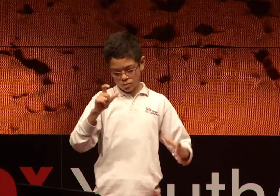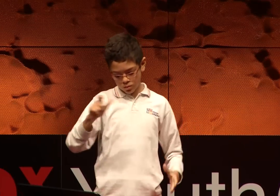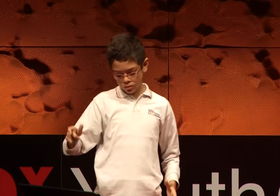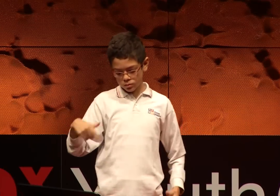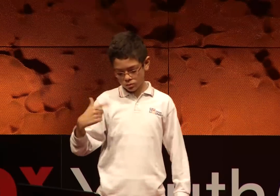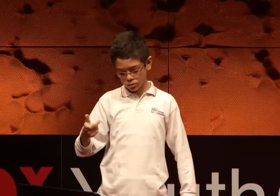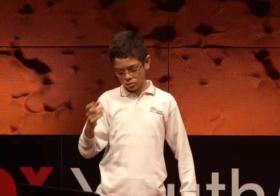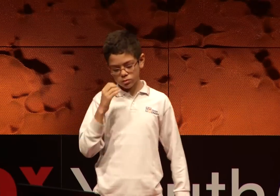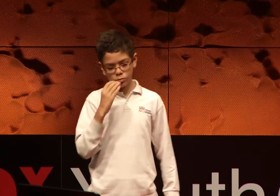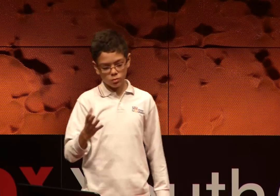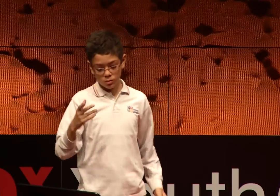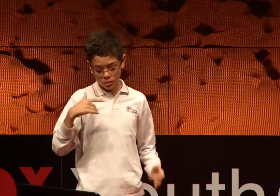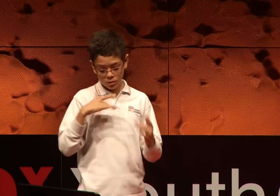and each one had a project.